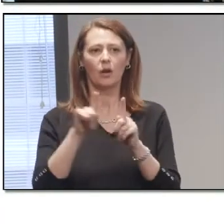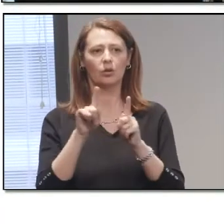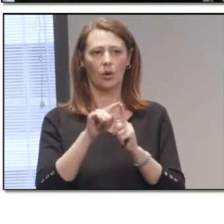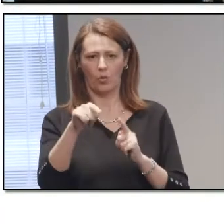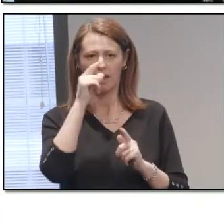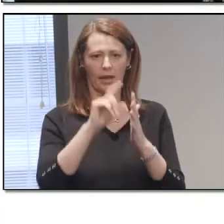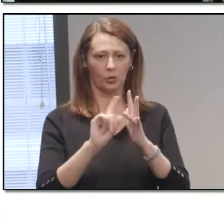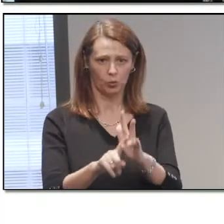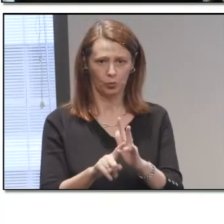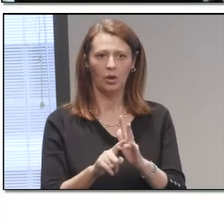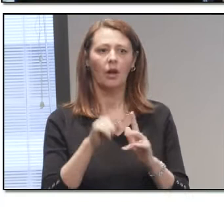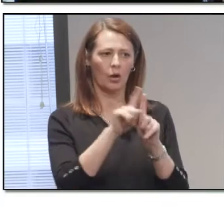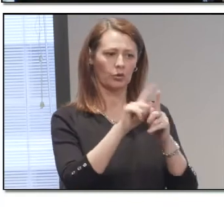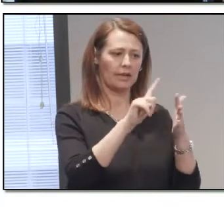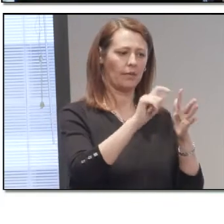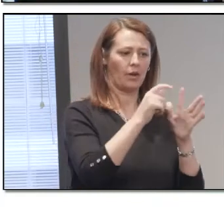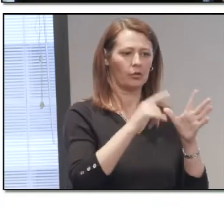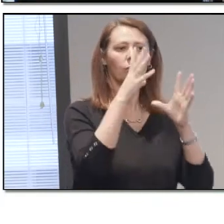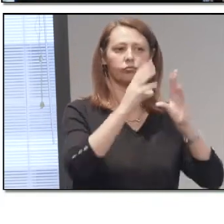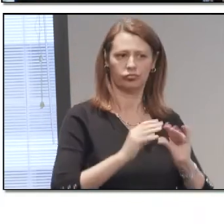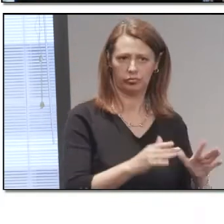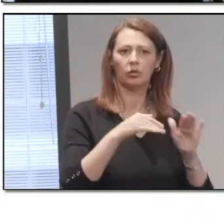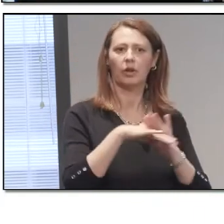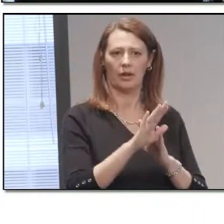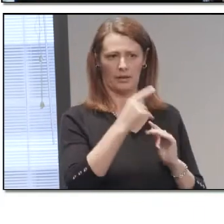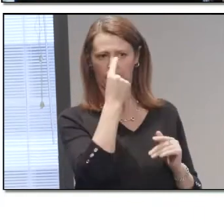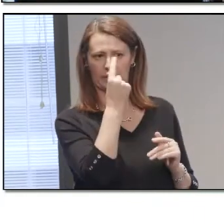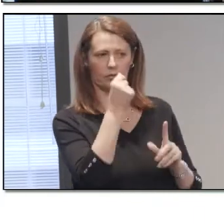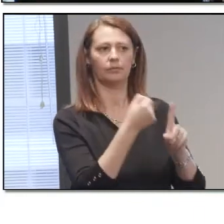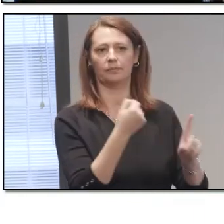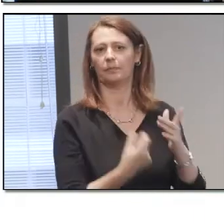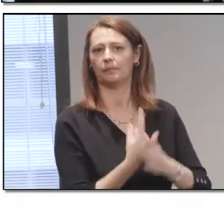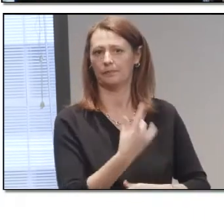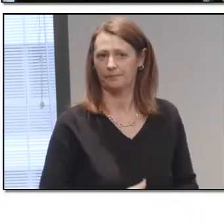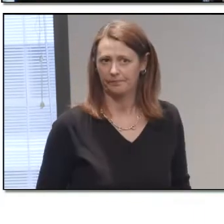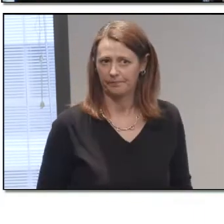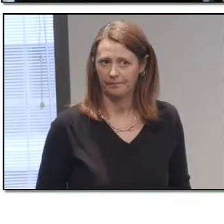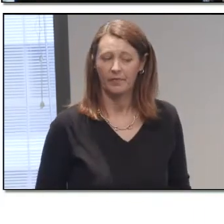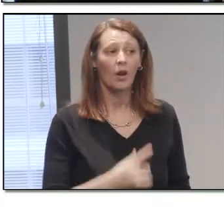but also EPA can take, to reduce any potential impacts. One of the bits you may not have caught